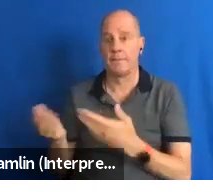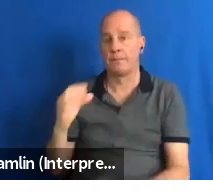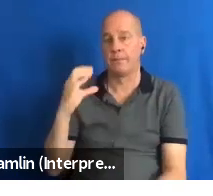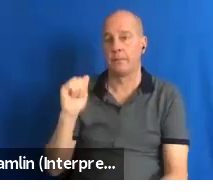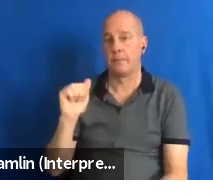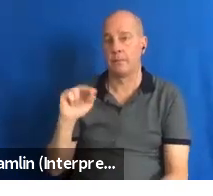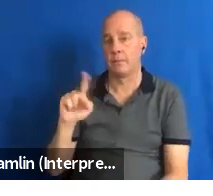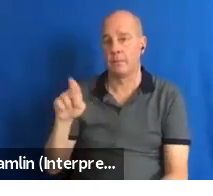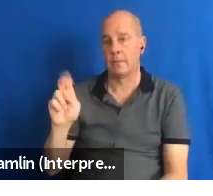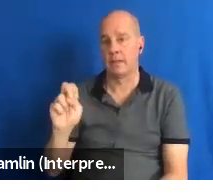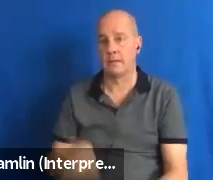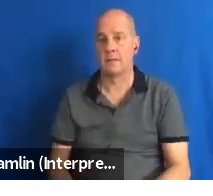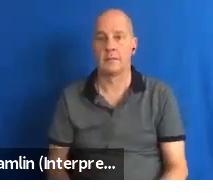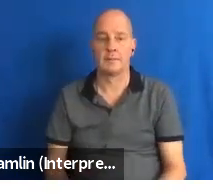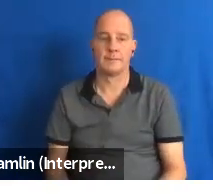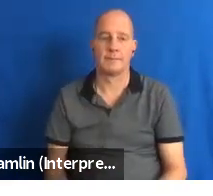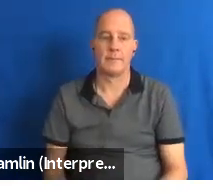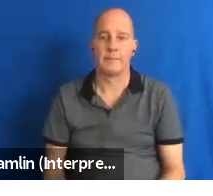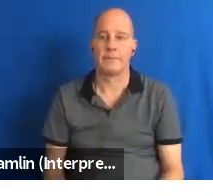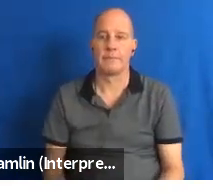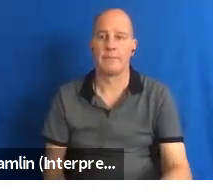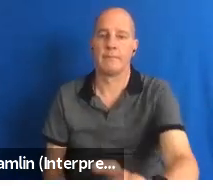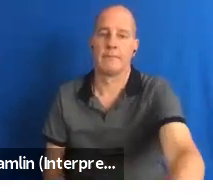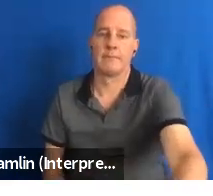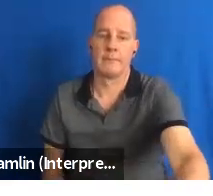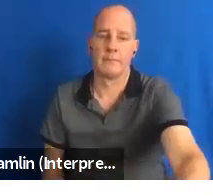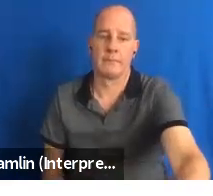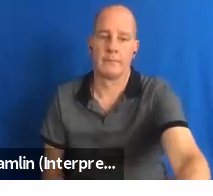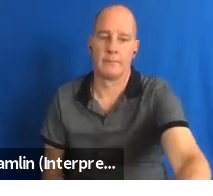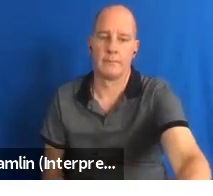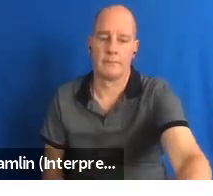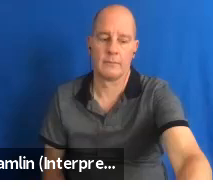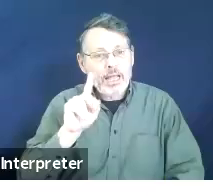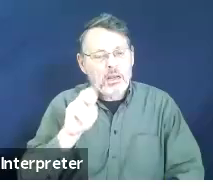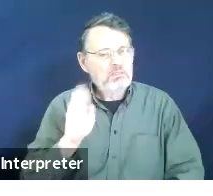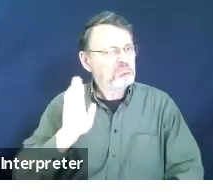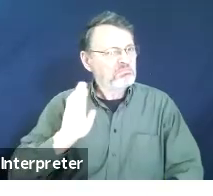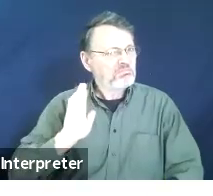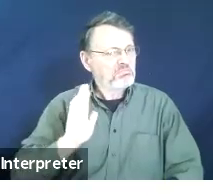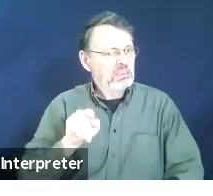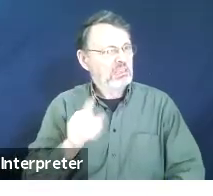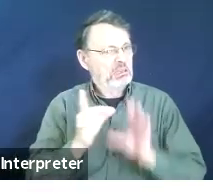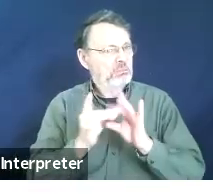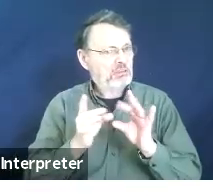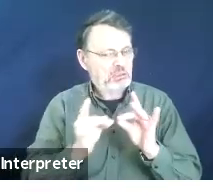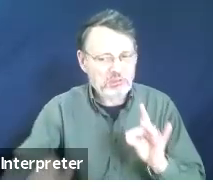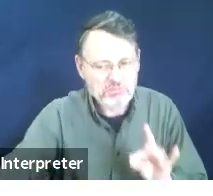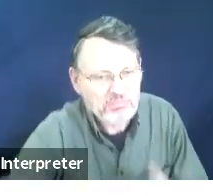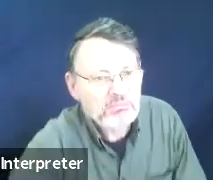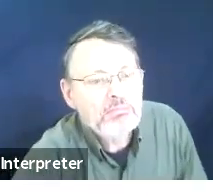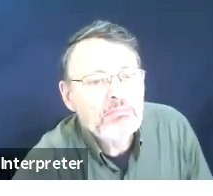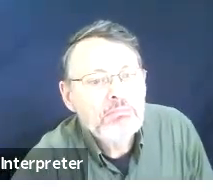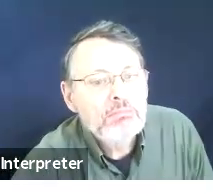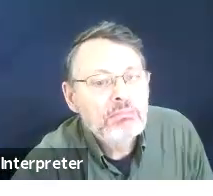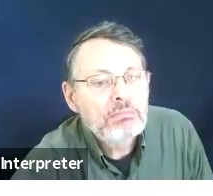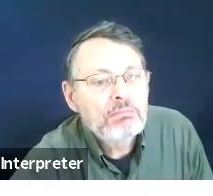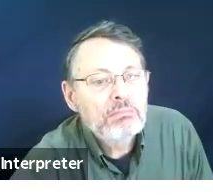Hi, this is Candice. As I mentioned a little bit, we have all the other disasters that have